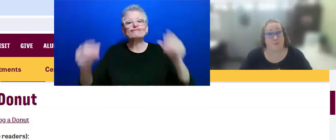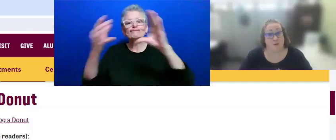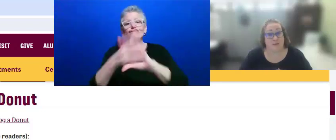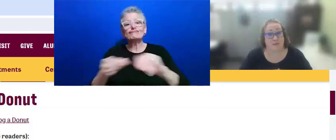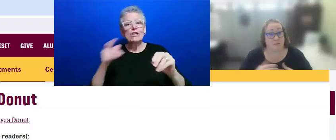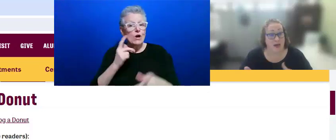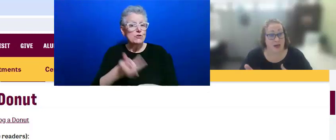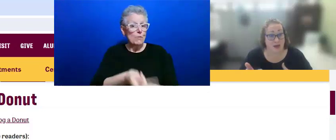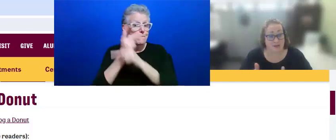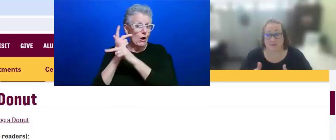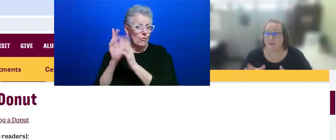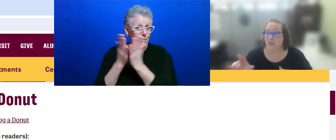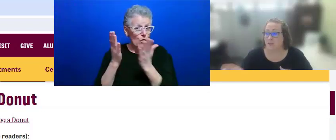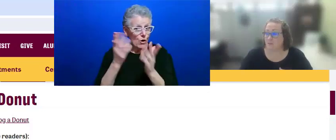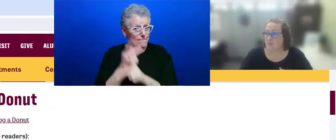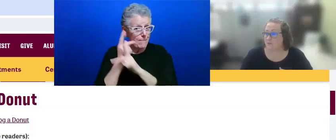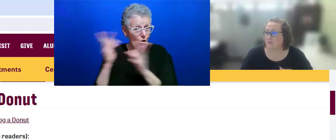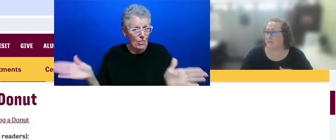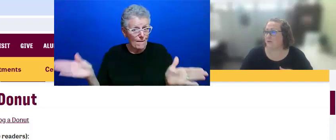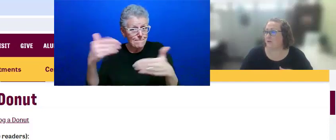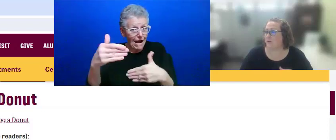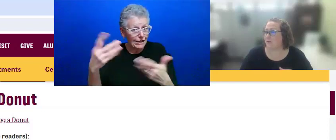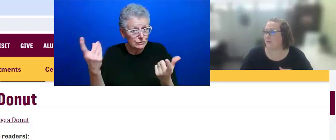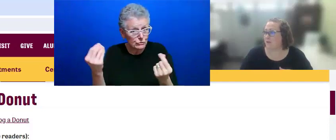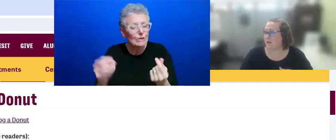the book and the box, you just click on